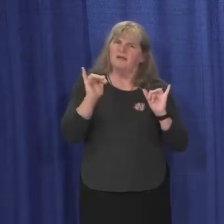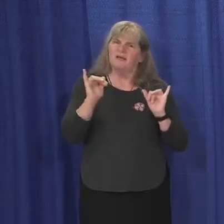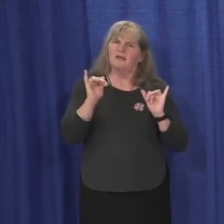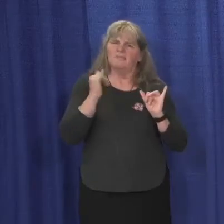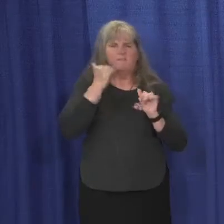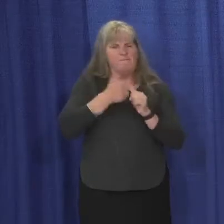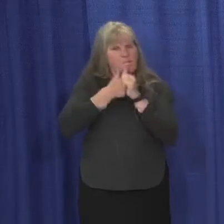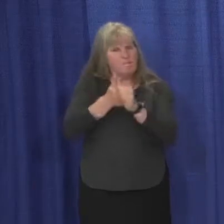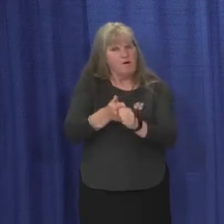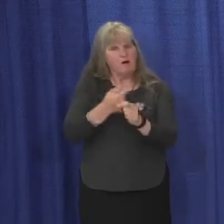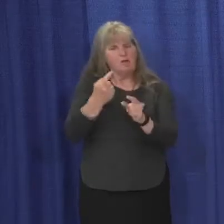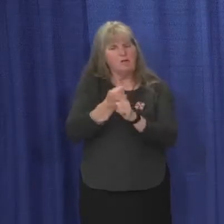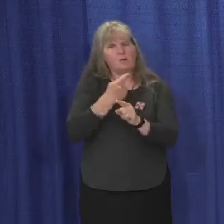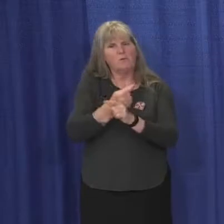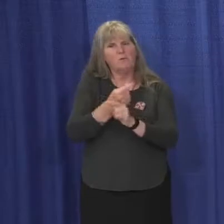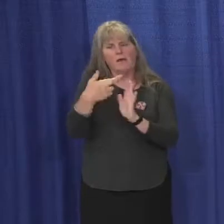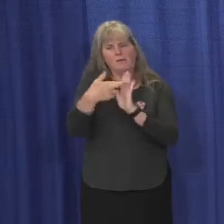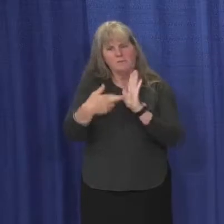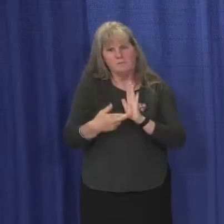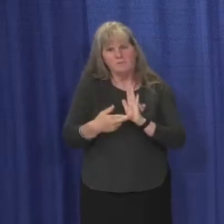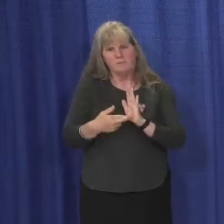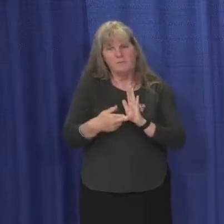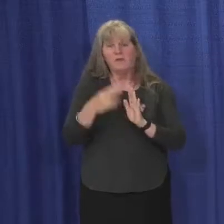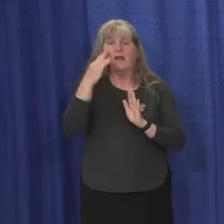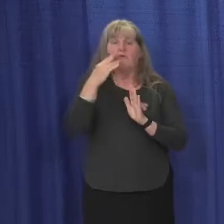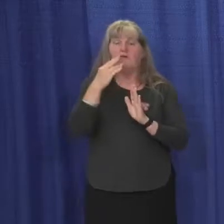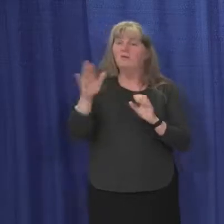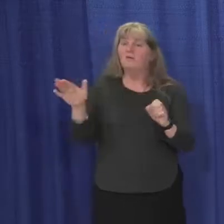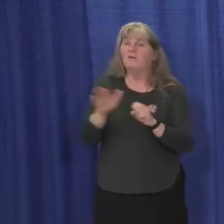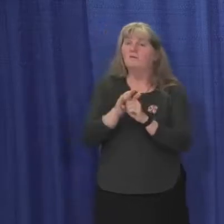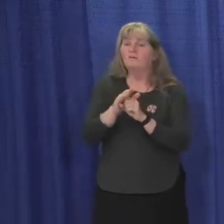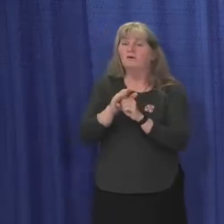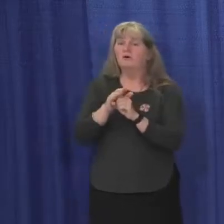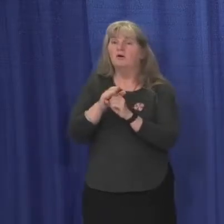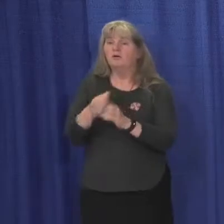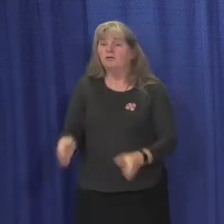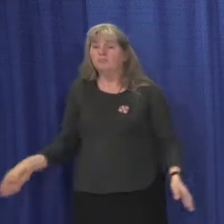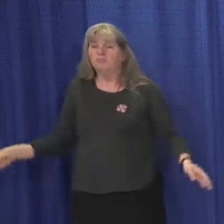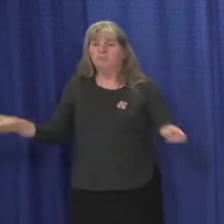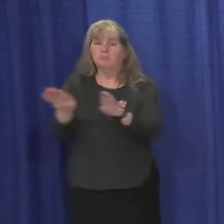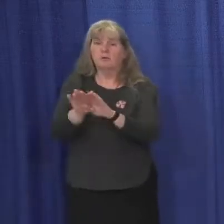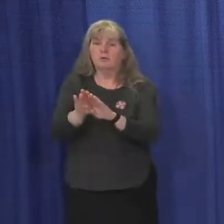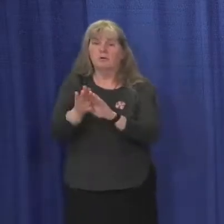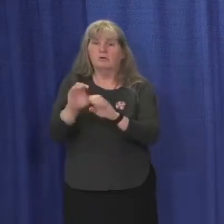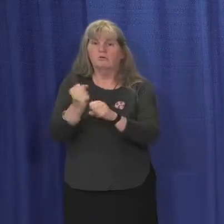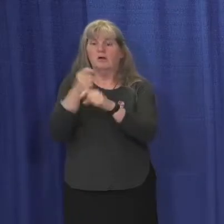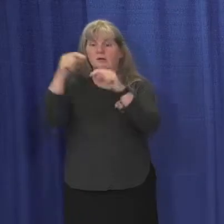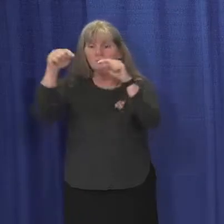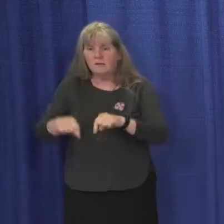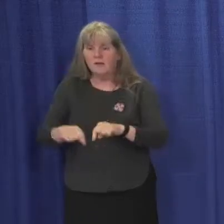people are following what to do. If you are asking about lockdown measures would we be shutting